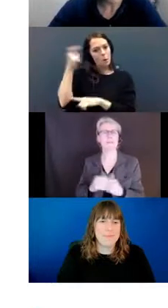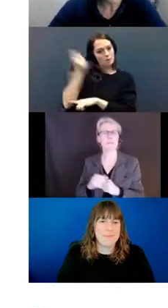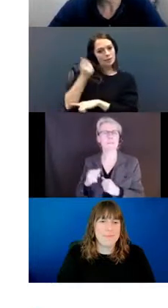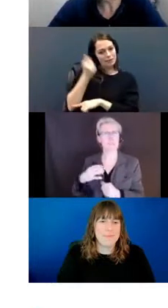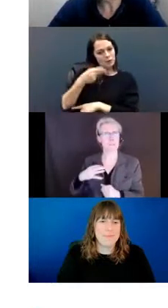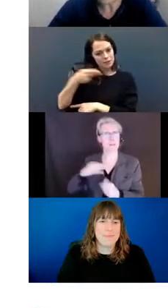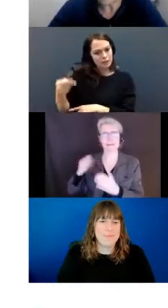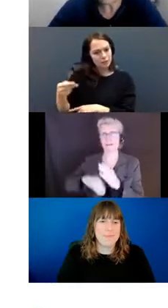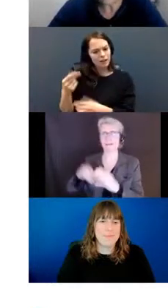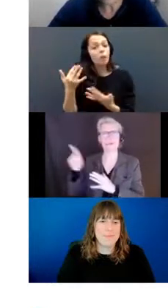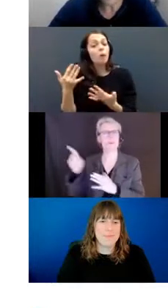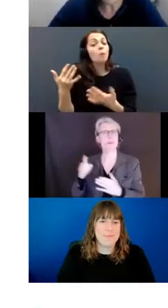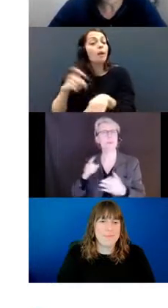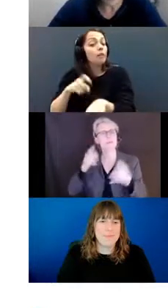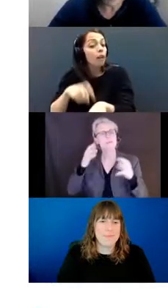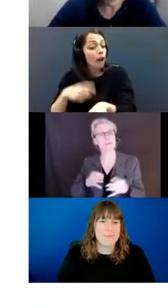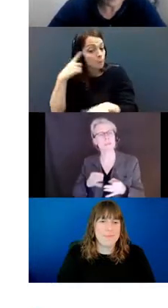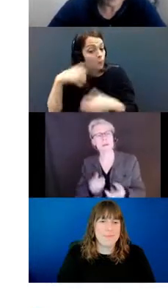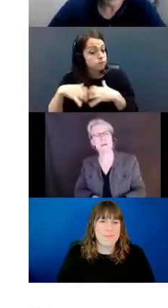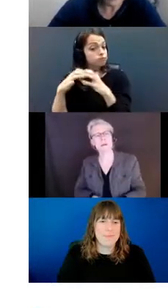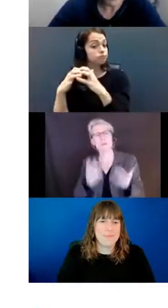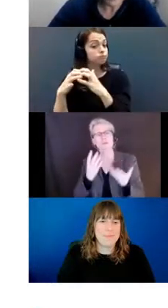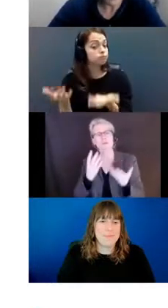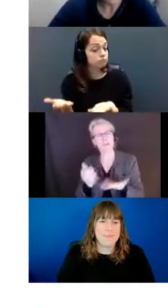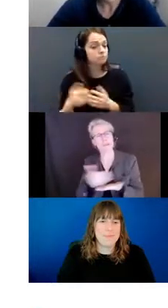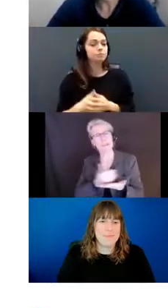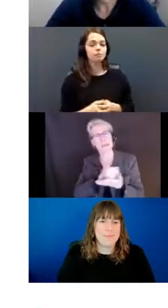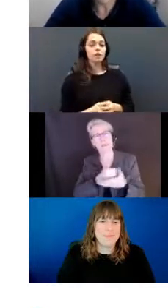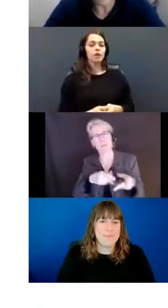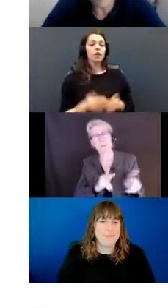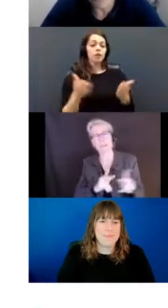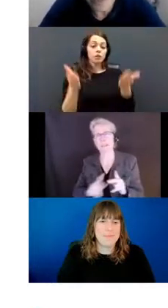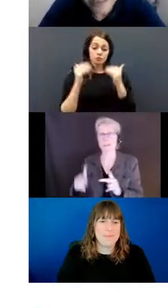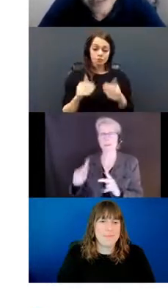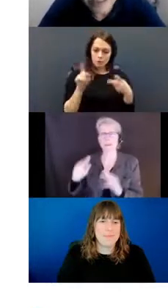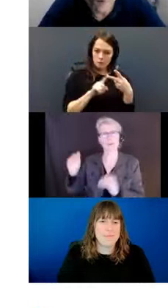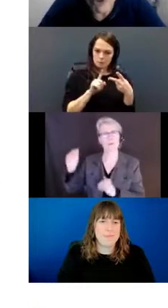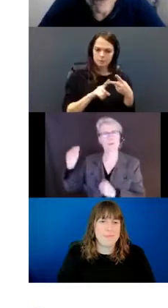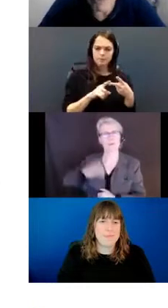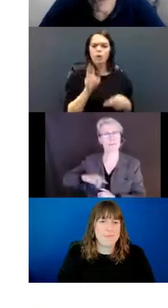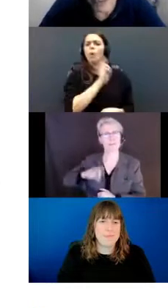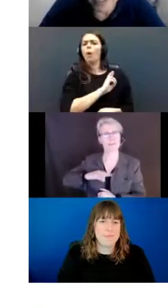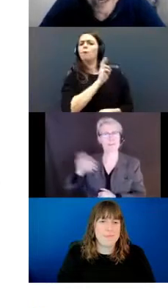what would make per person eligible that the existing programs would get cut